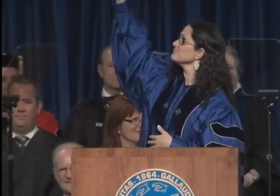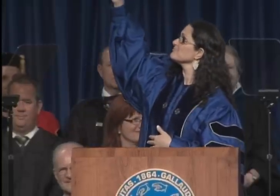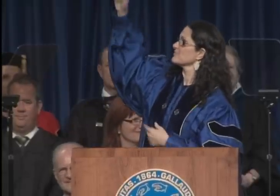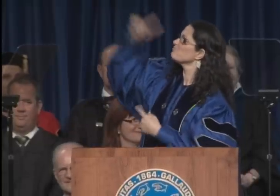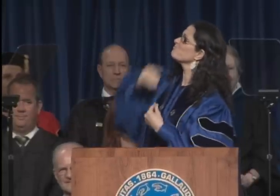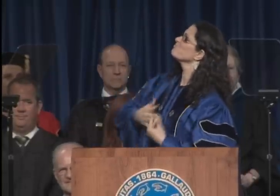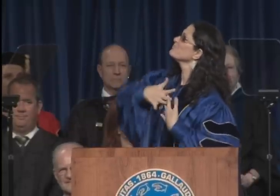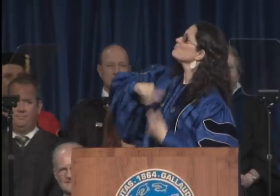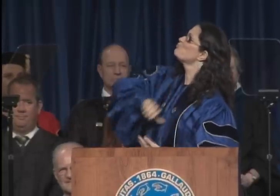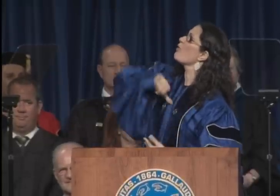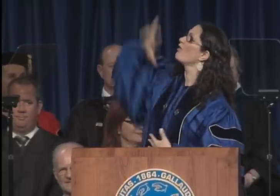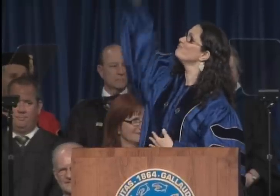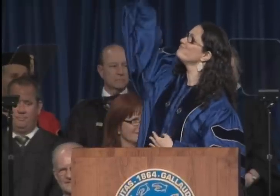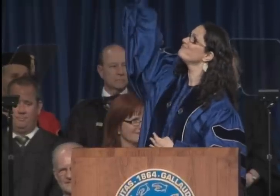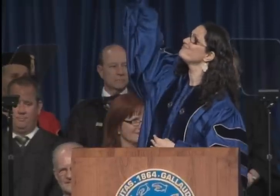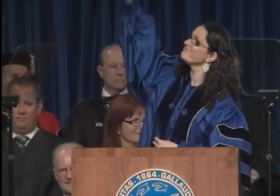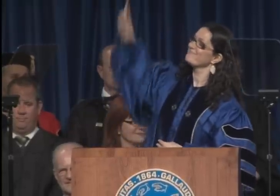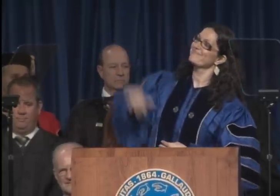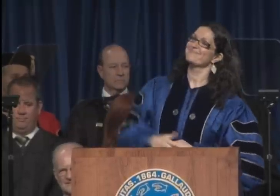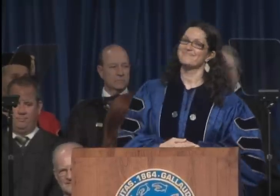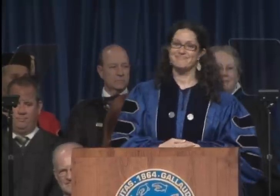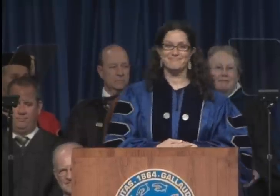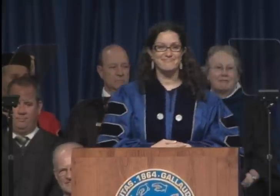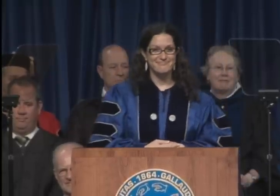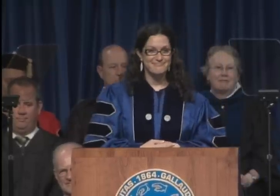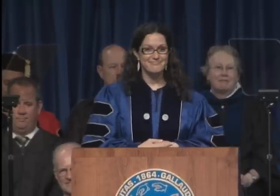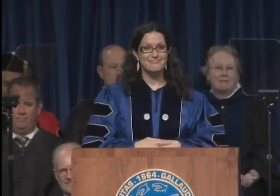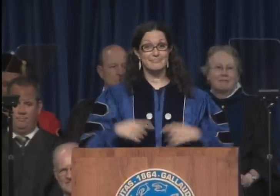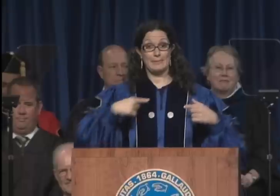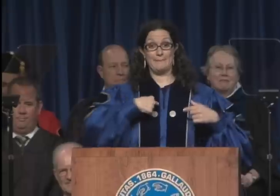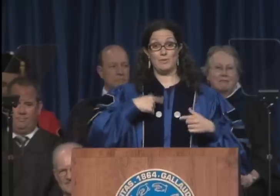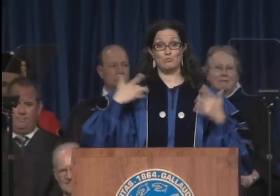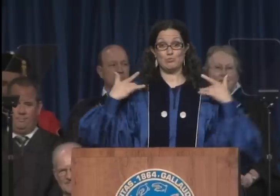And I know Papa in heaven is busting with pride